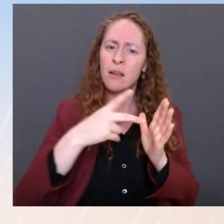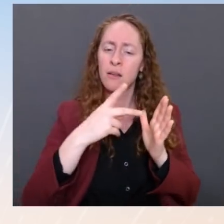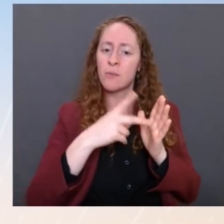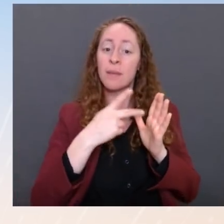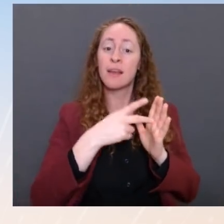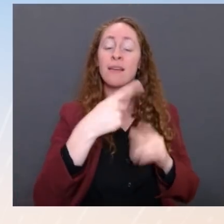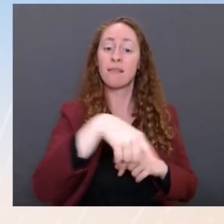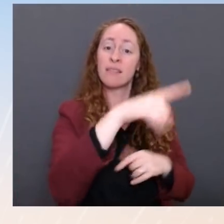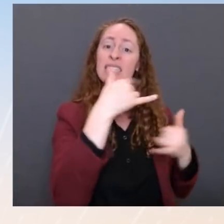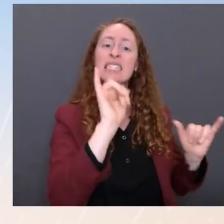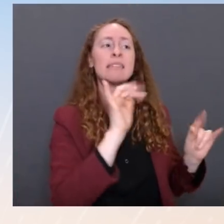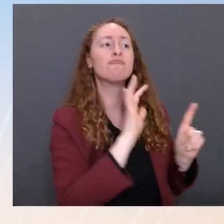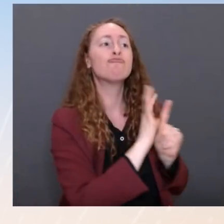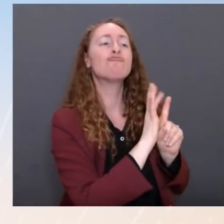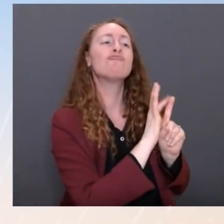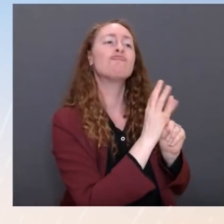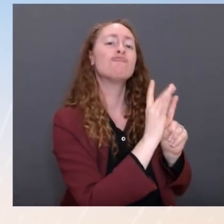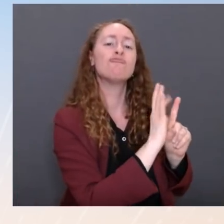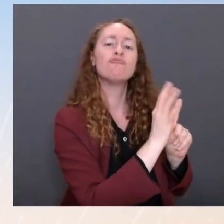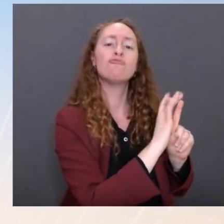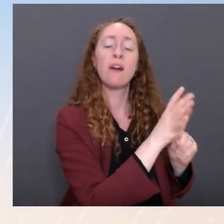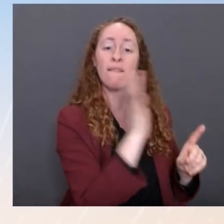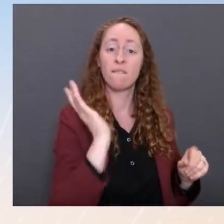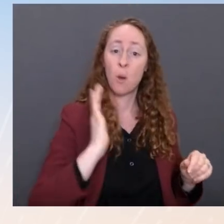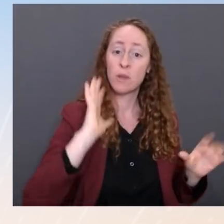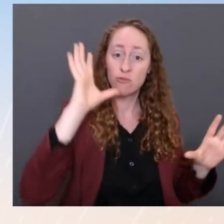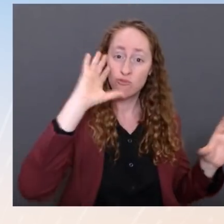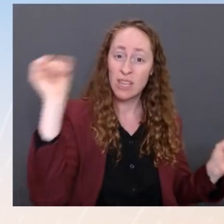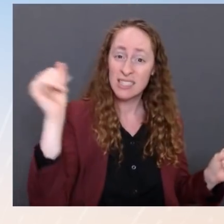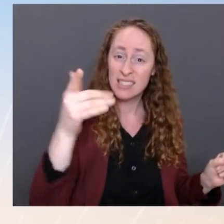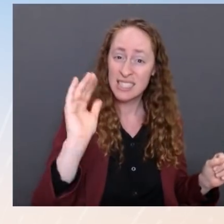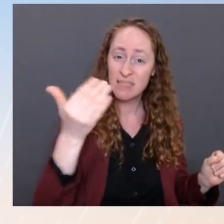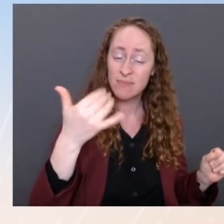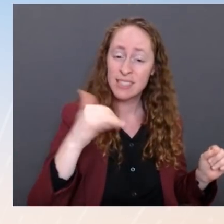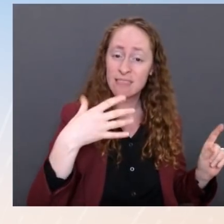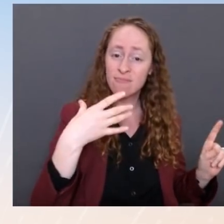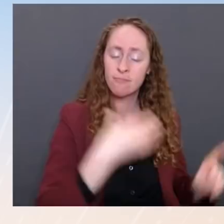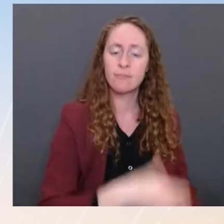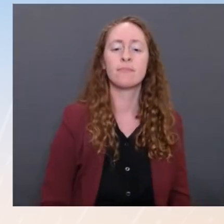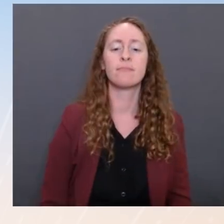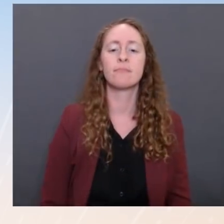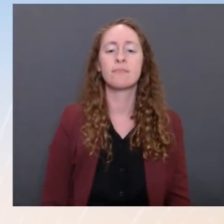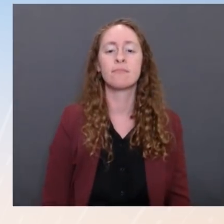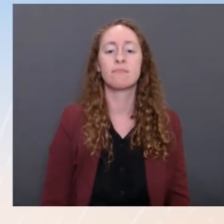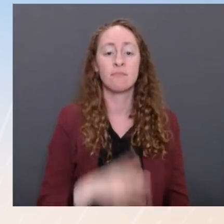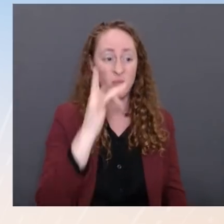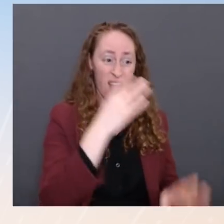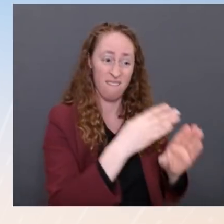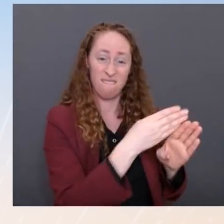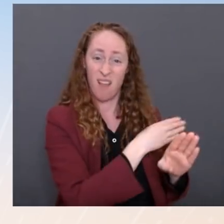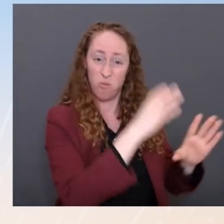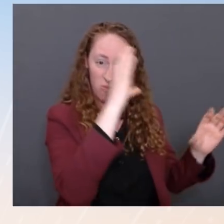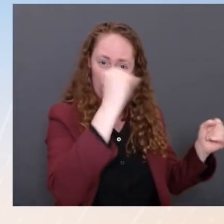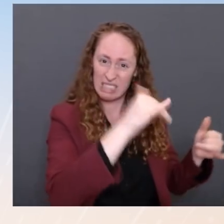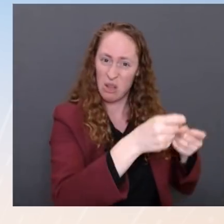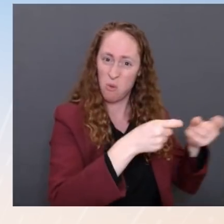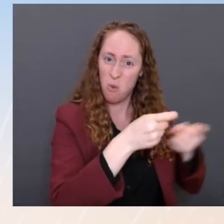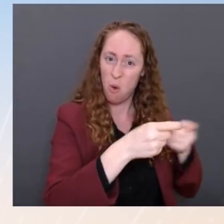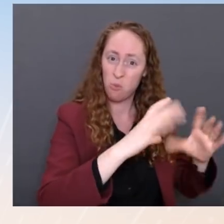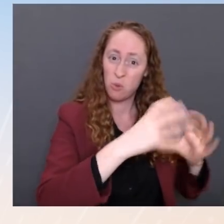that would be the party that he thought would come around. Ms. Psaki: Well, I just want to make sure I understand your question. >> The Press: Sure. Ms. Psaki: Are you asking me if he thinks